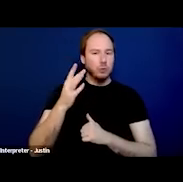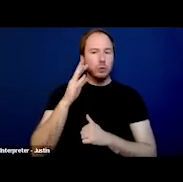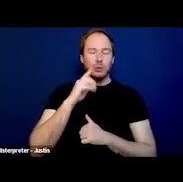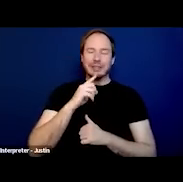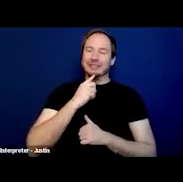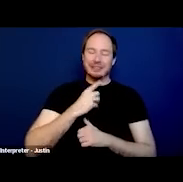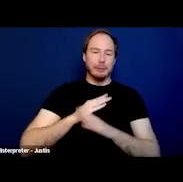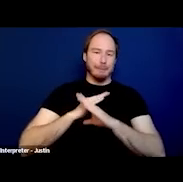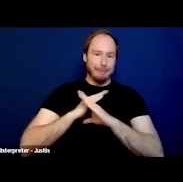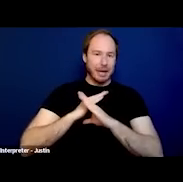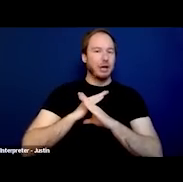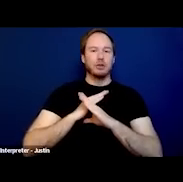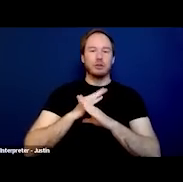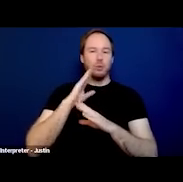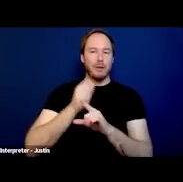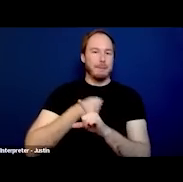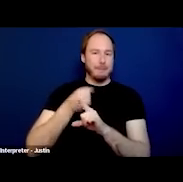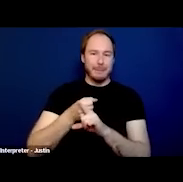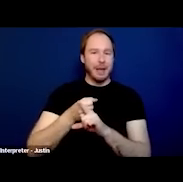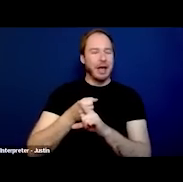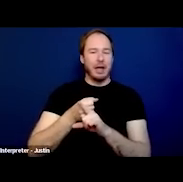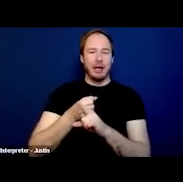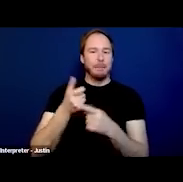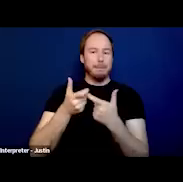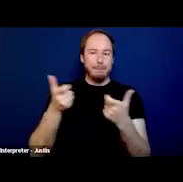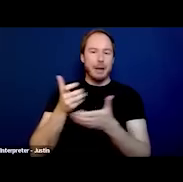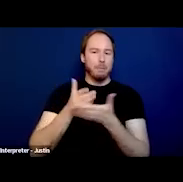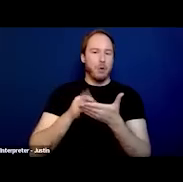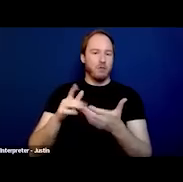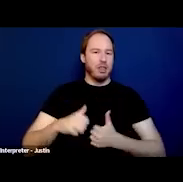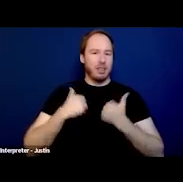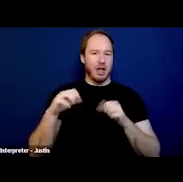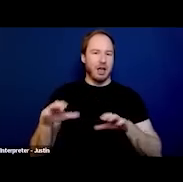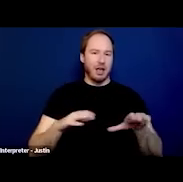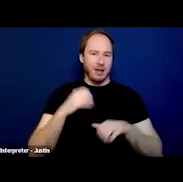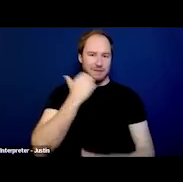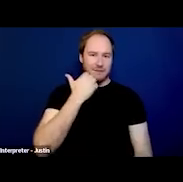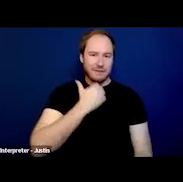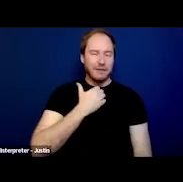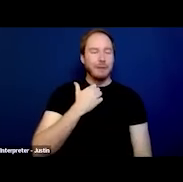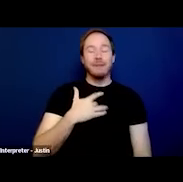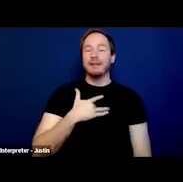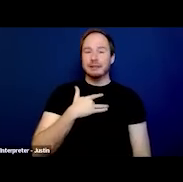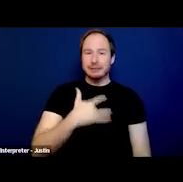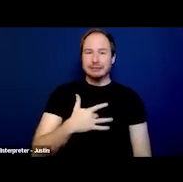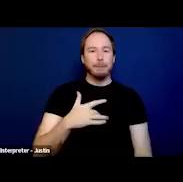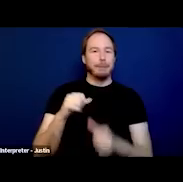and impacts at least one major area of life activities. These typically are longer in duration,